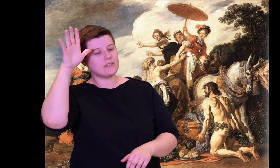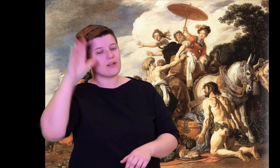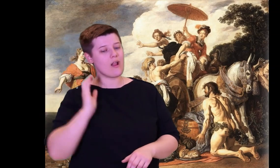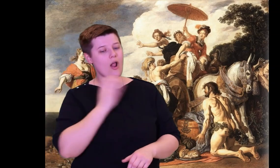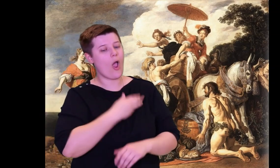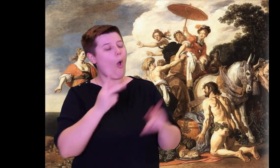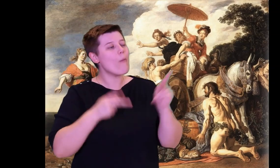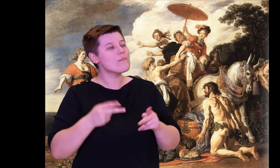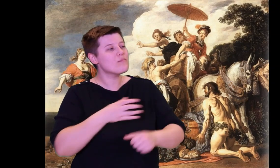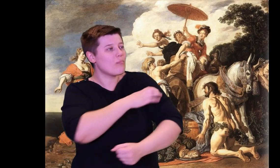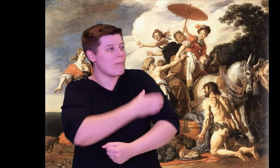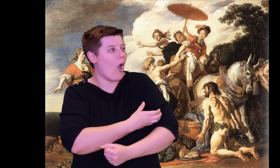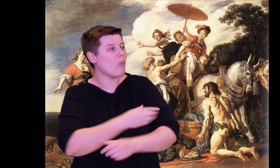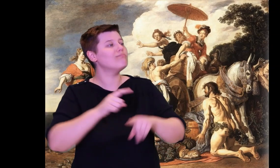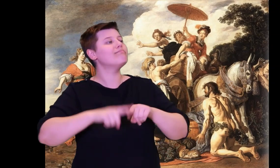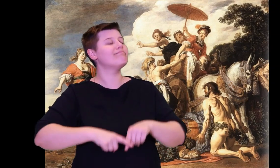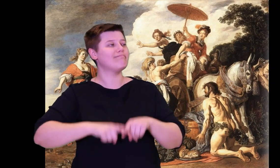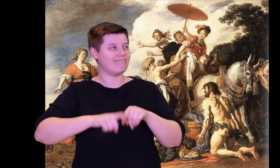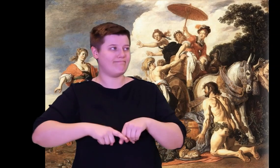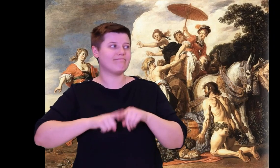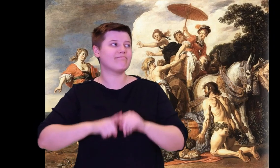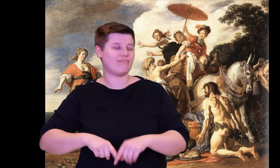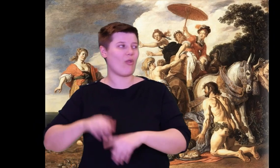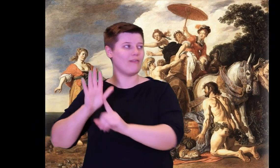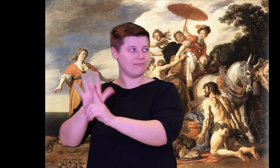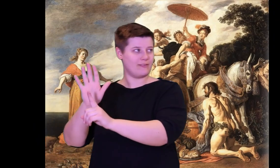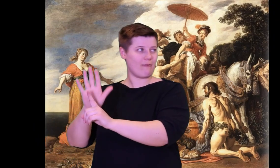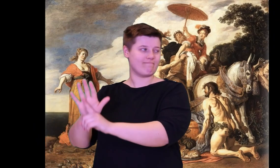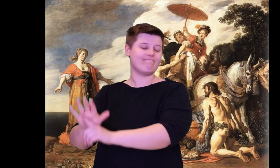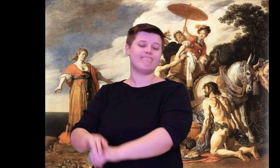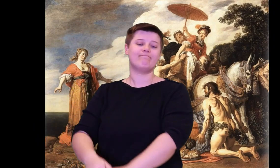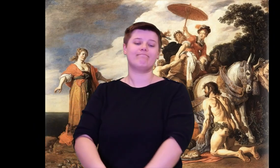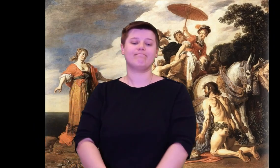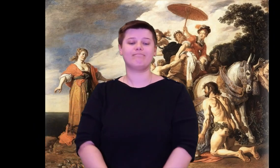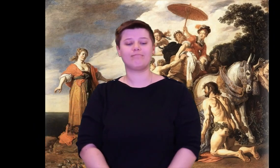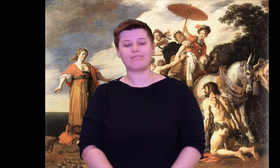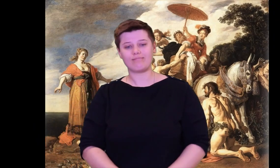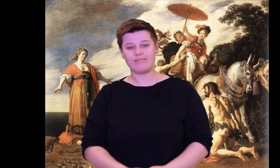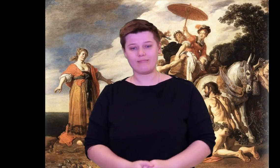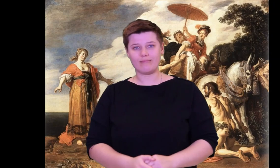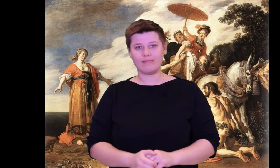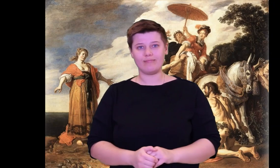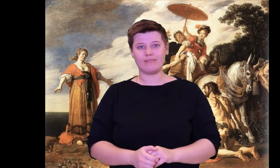of the great King Alcinous, on whom depends the strength and power of our people.”